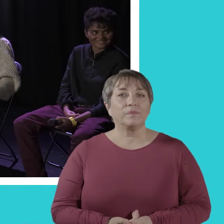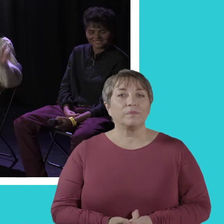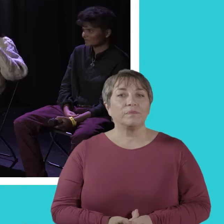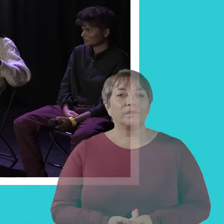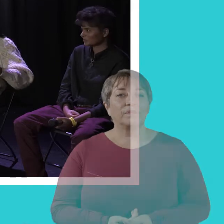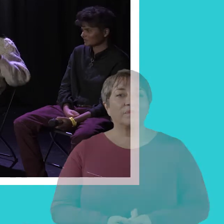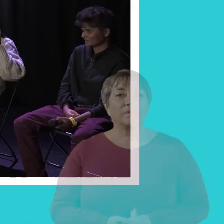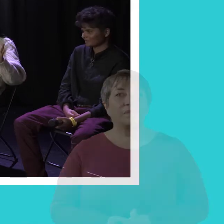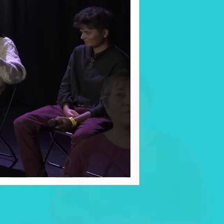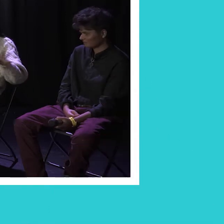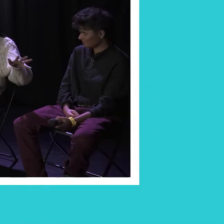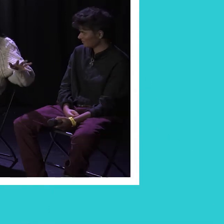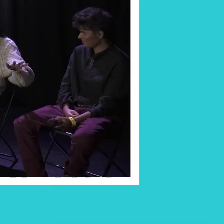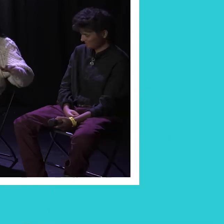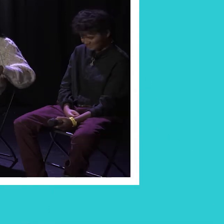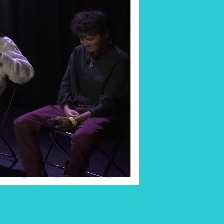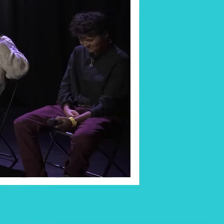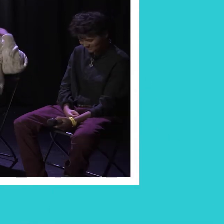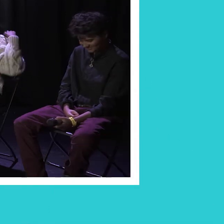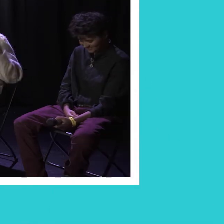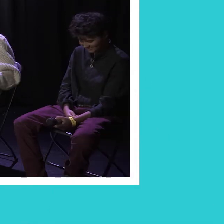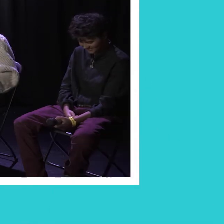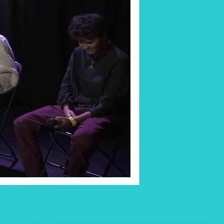Okay we'll move on but I will be coming back to you to ask questions so do be prepared.